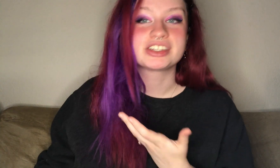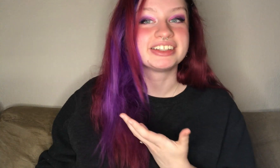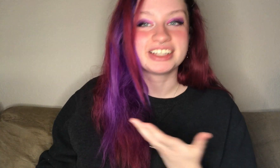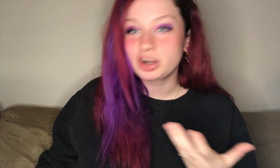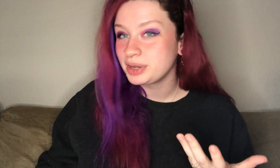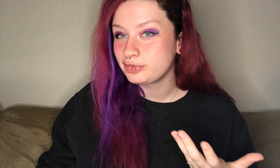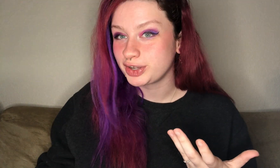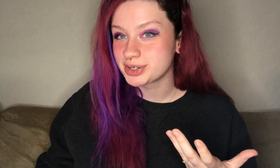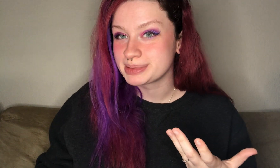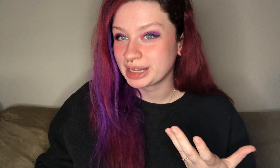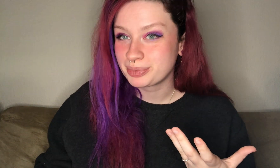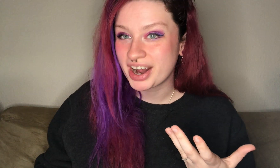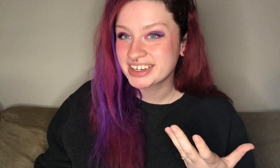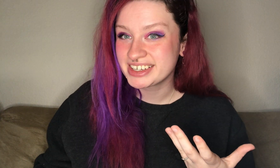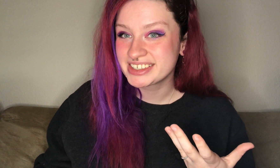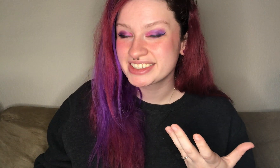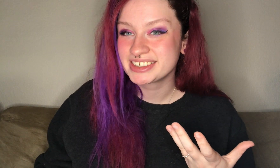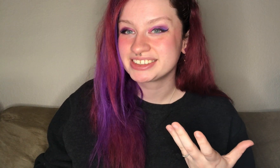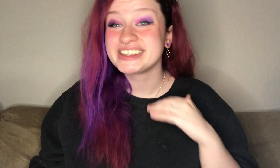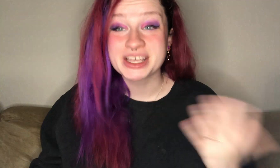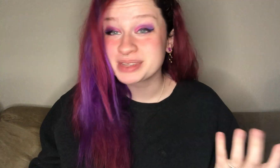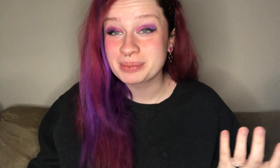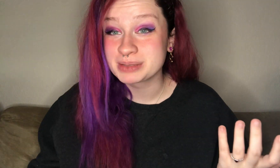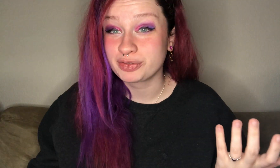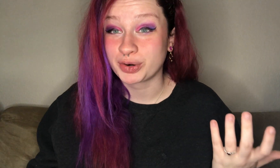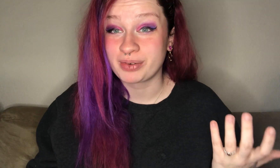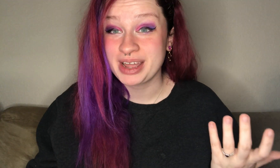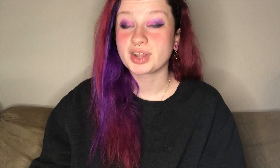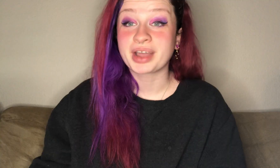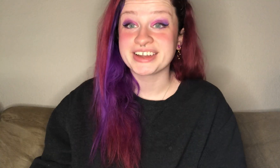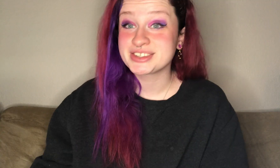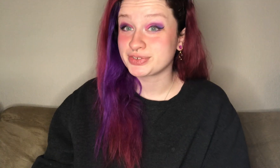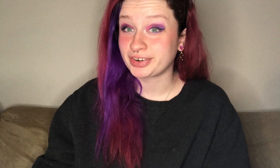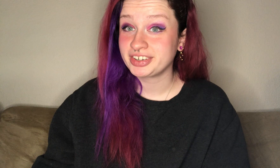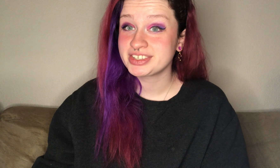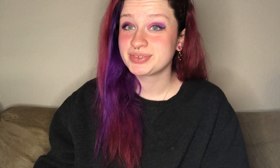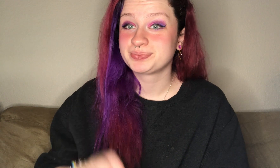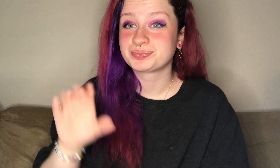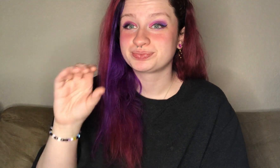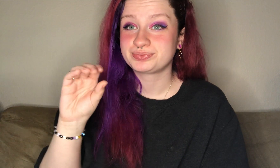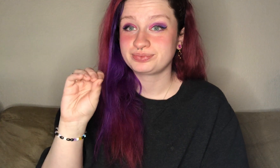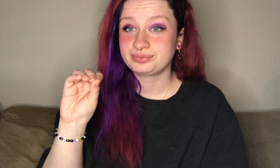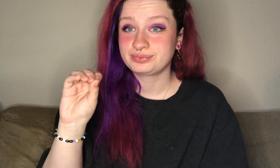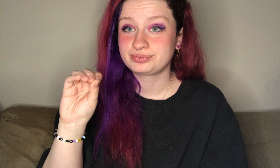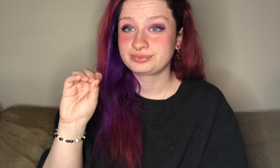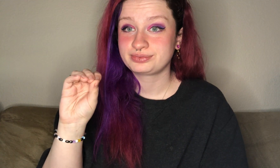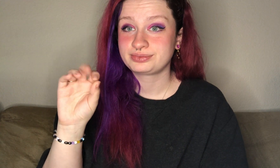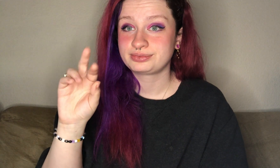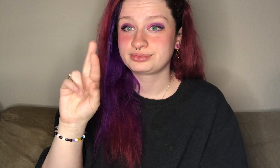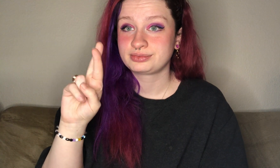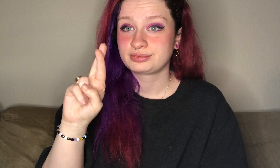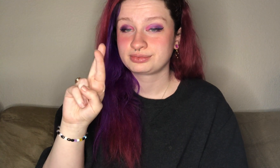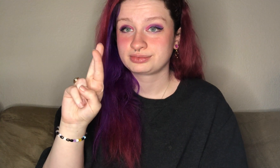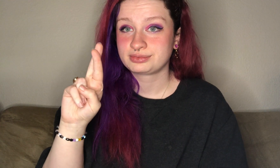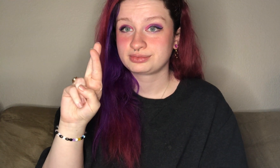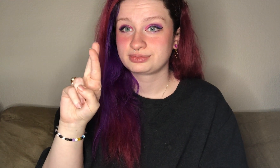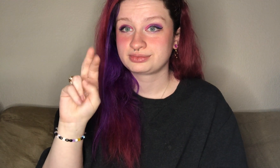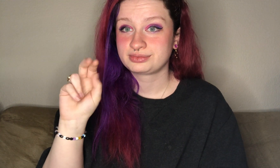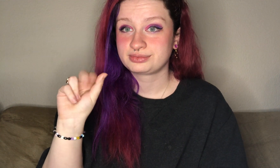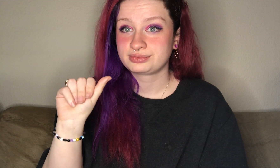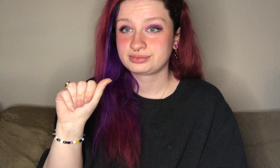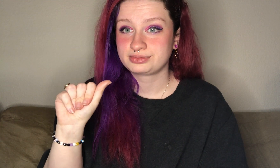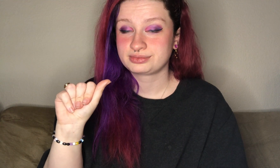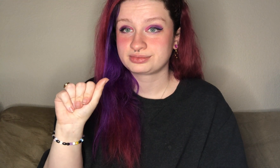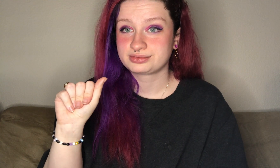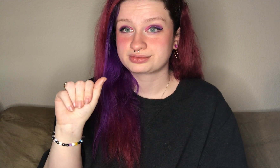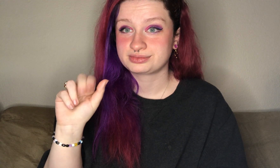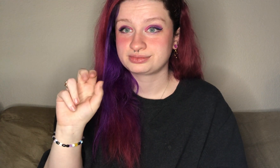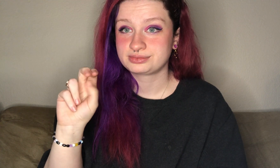a little bit of fingerspelling practice same setup as before right okay so first